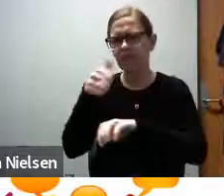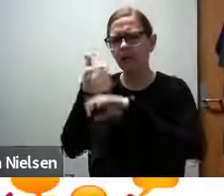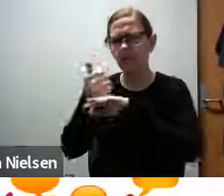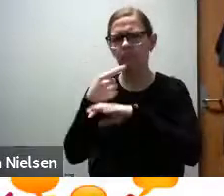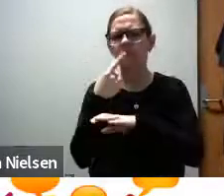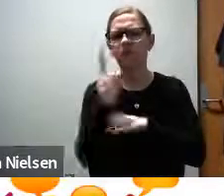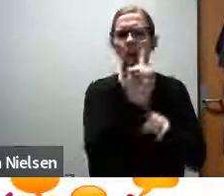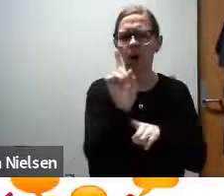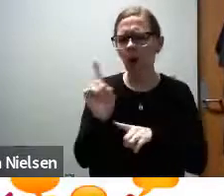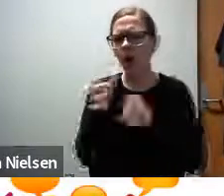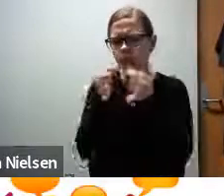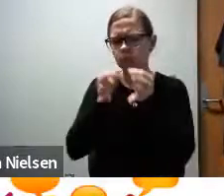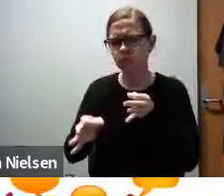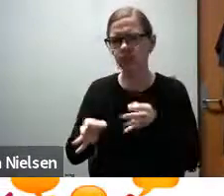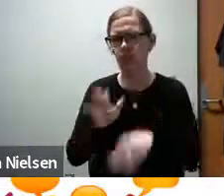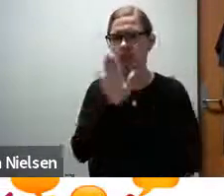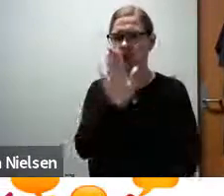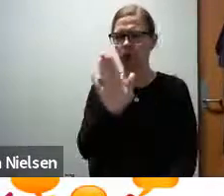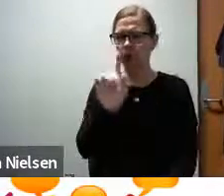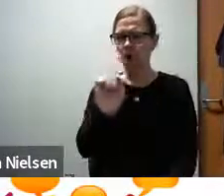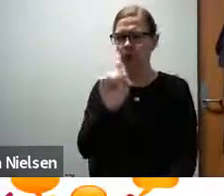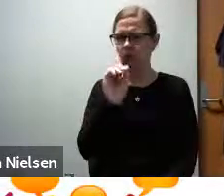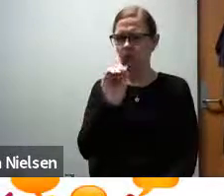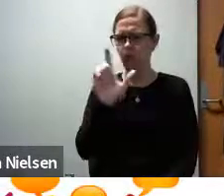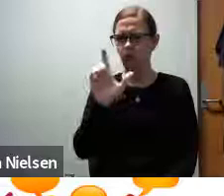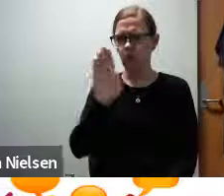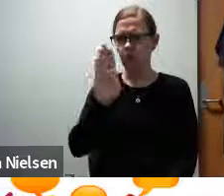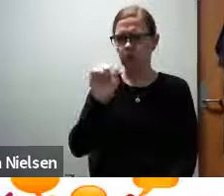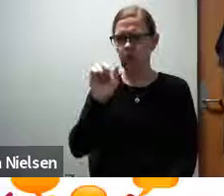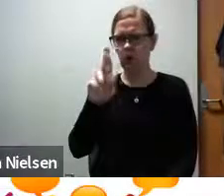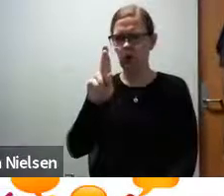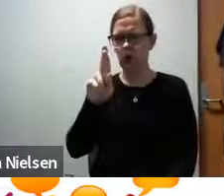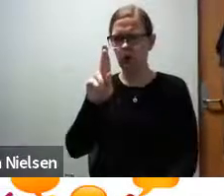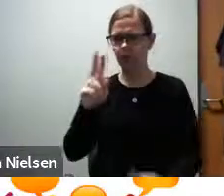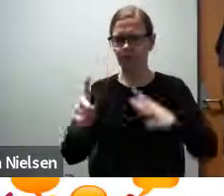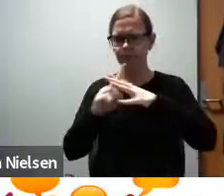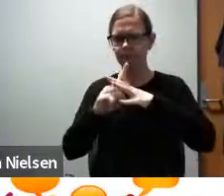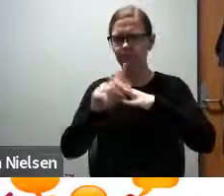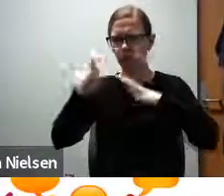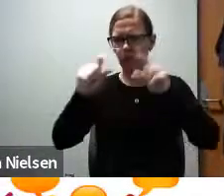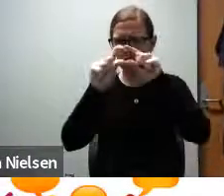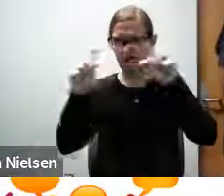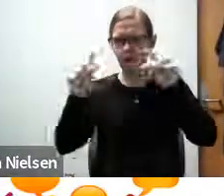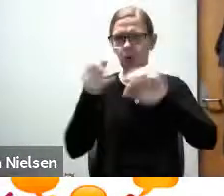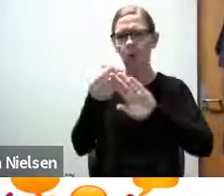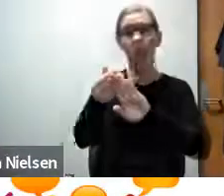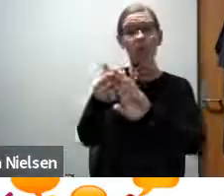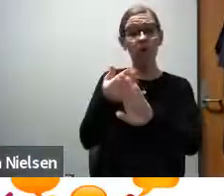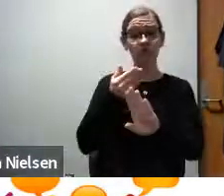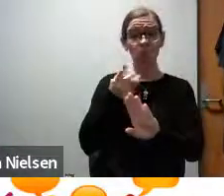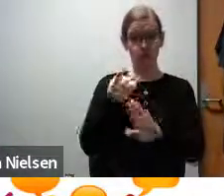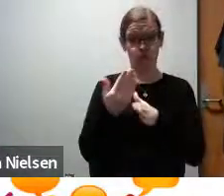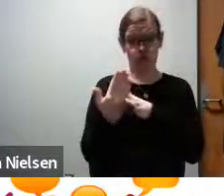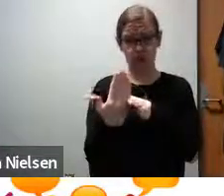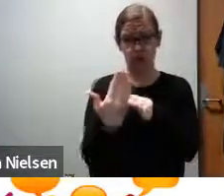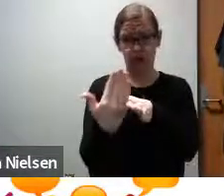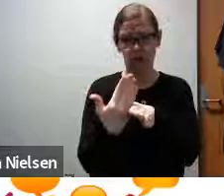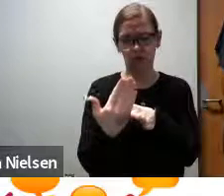It should pop up on your toolbar. I believe it's there before you're sharing anything but I'll double check on that. Just to make sure.